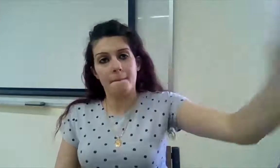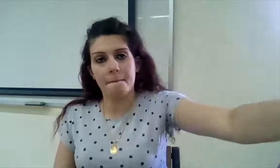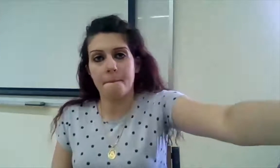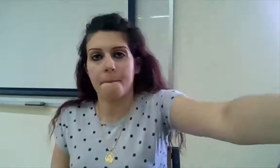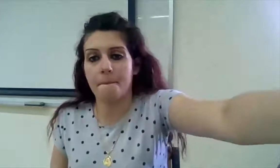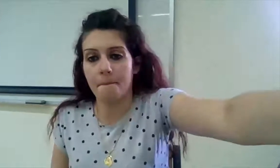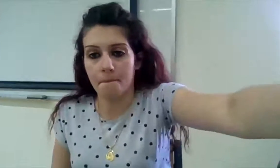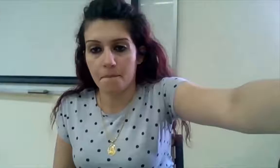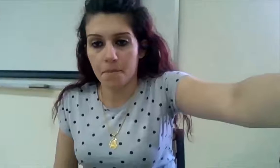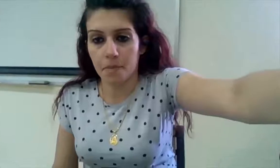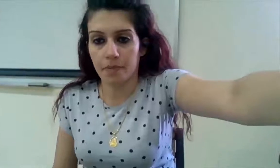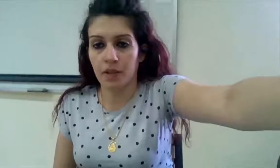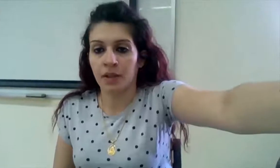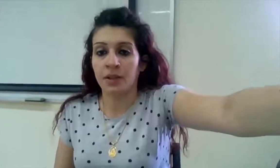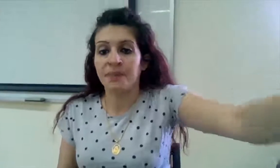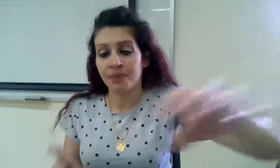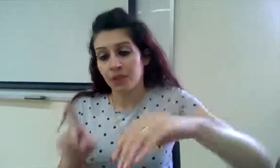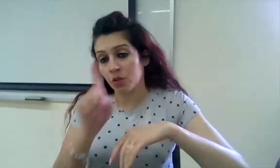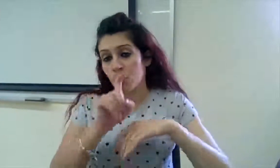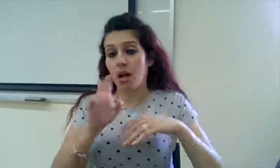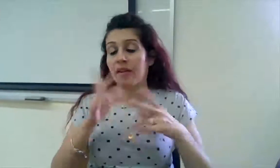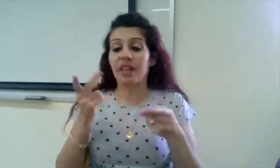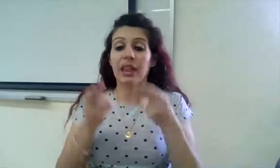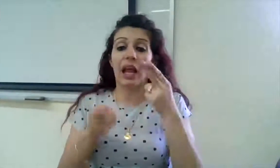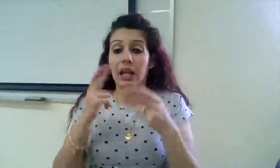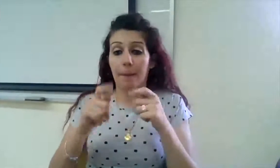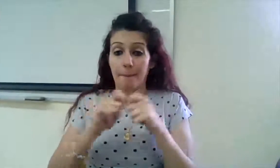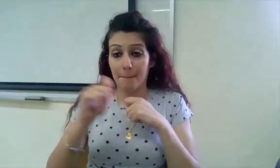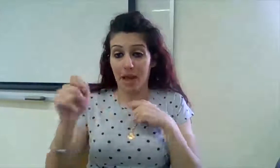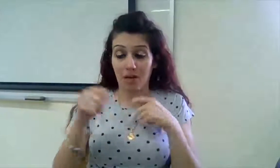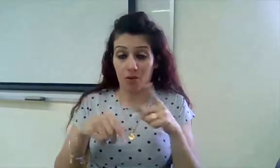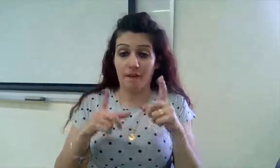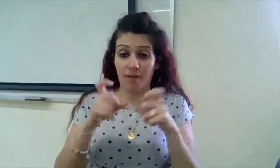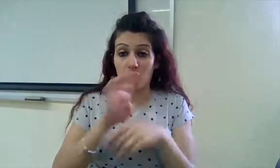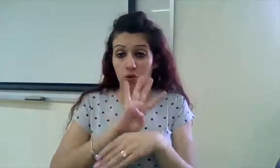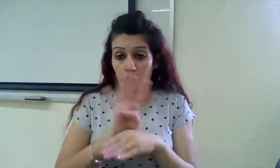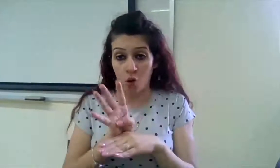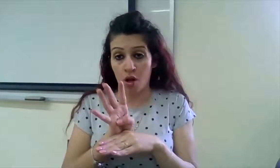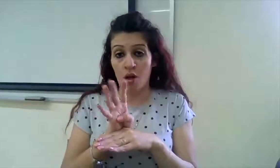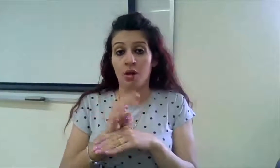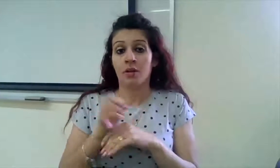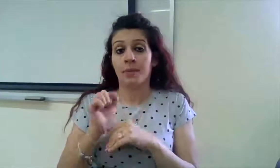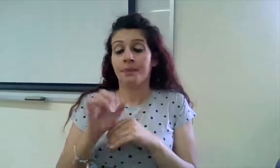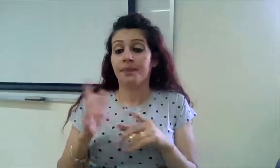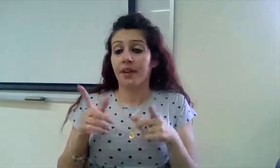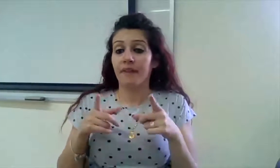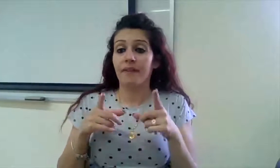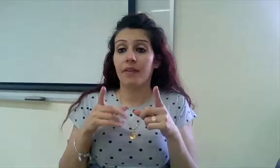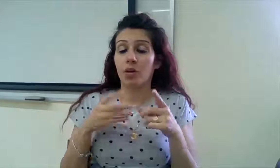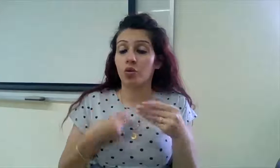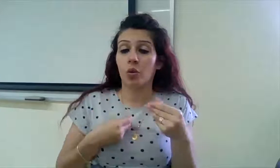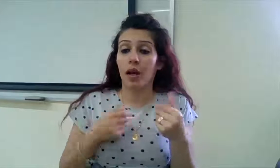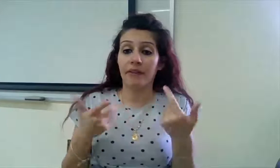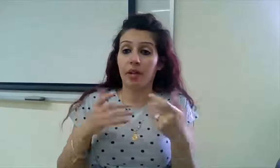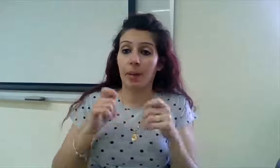their students using online platforms so that's more like for the question area